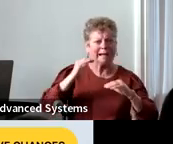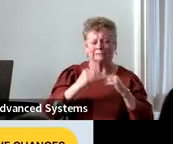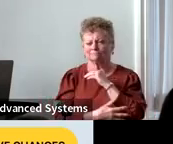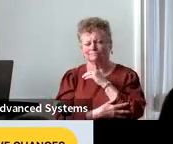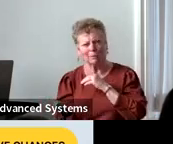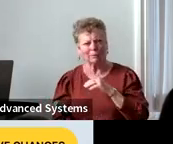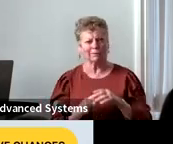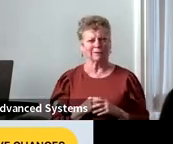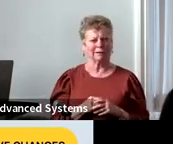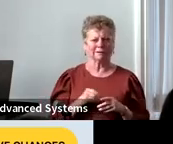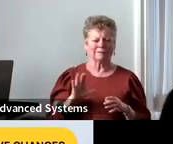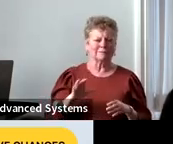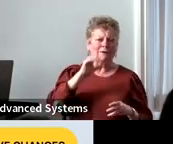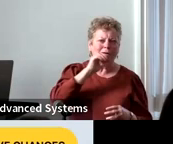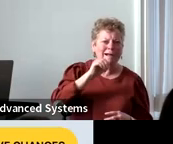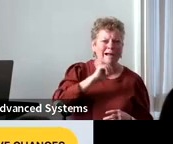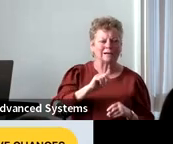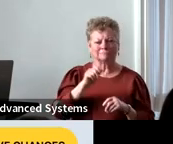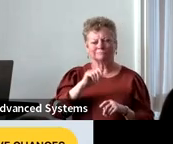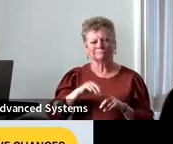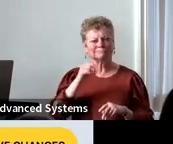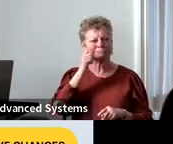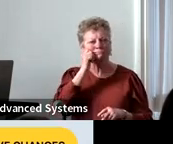that could be about their age or skin colour or other issues,